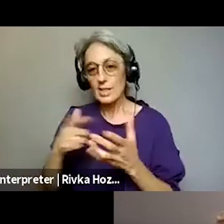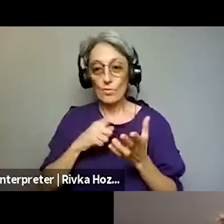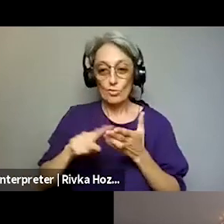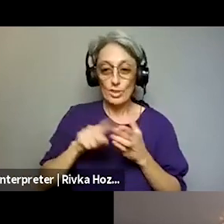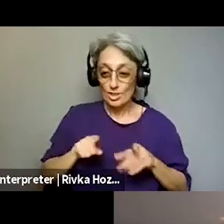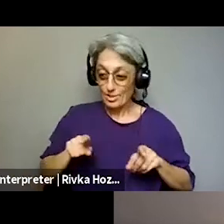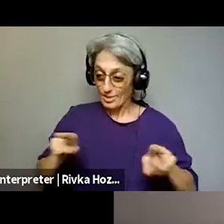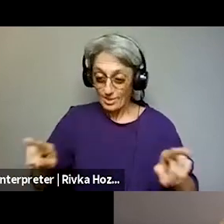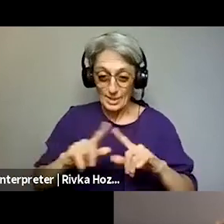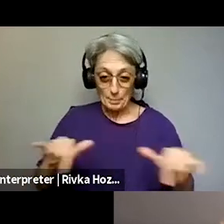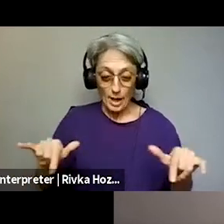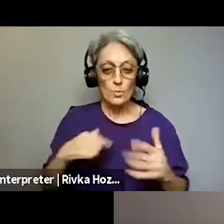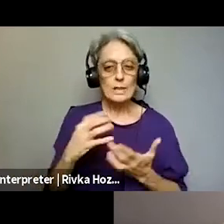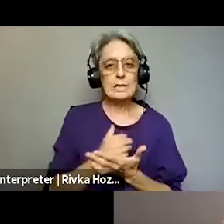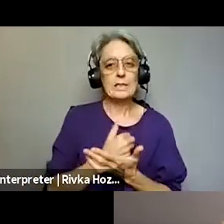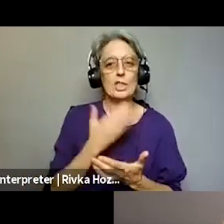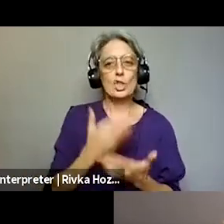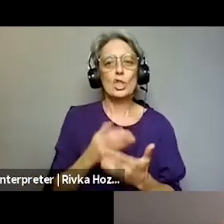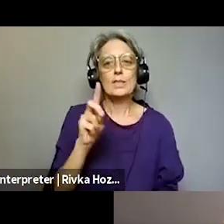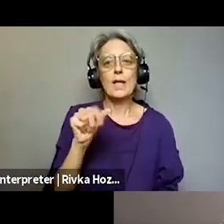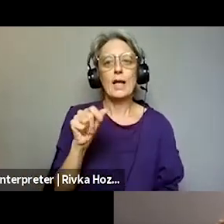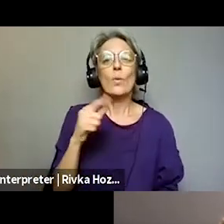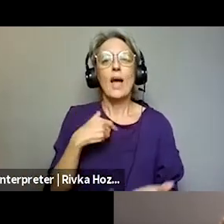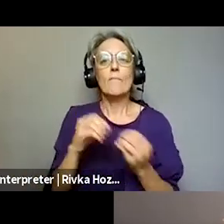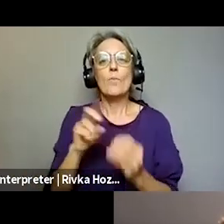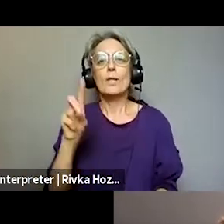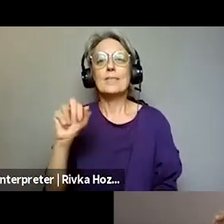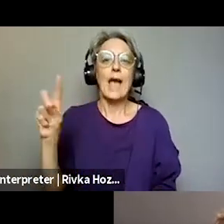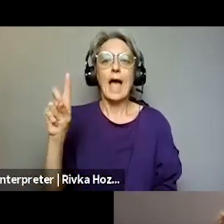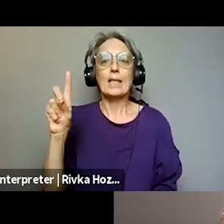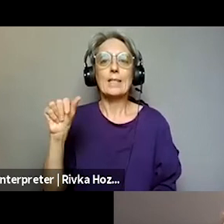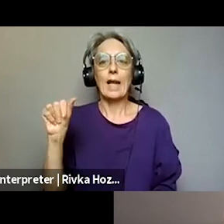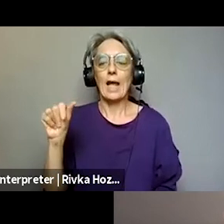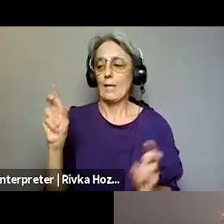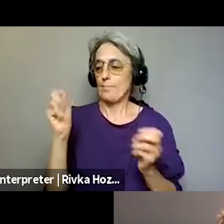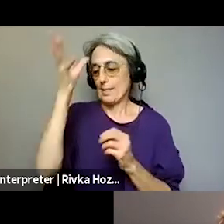dad data as we’re following everyone before we’re getting to that incident moment of pregnancy.